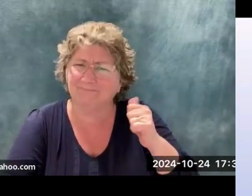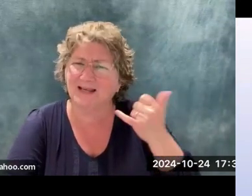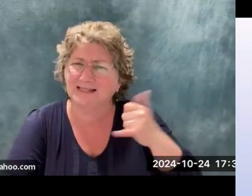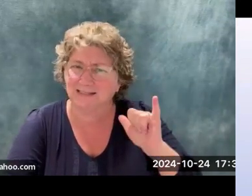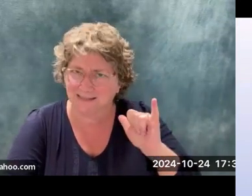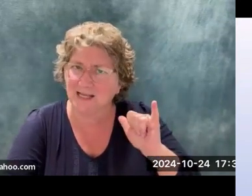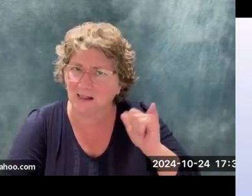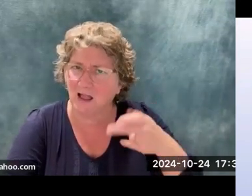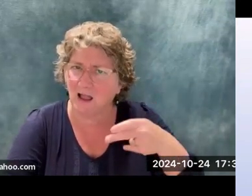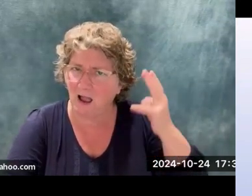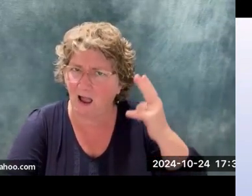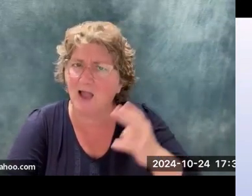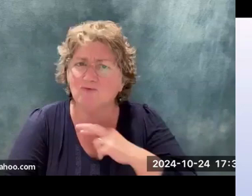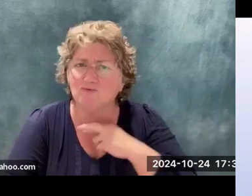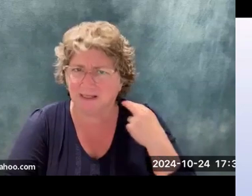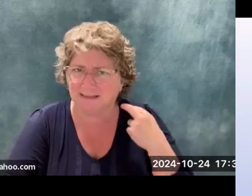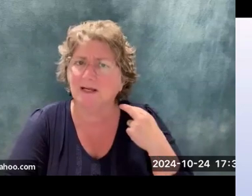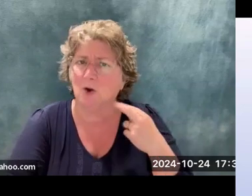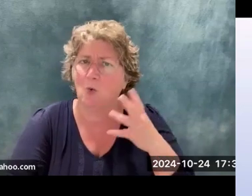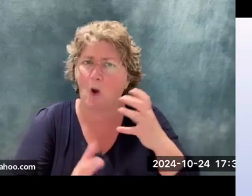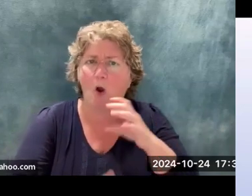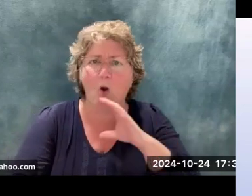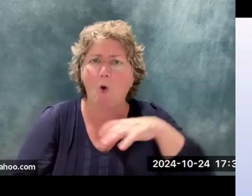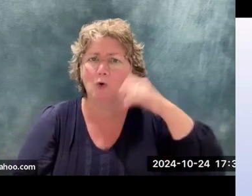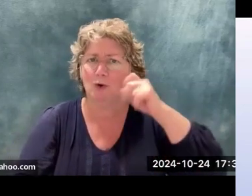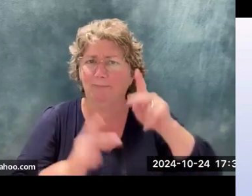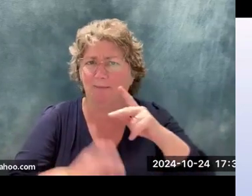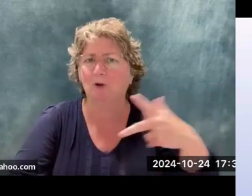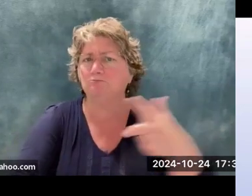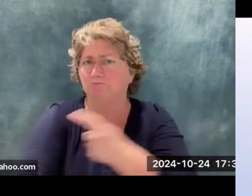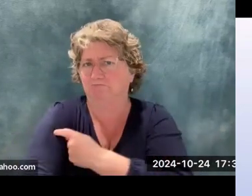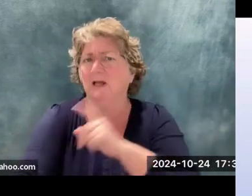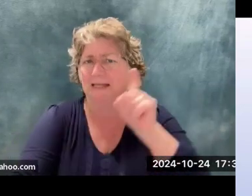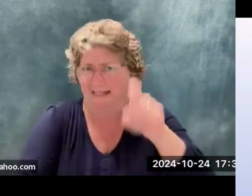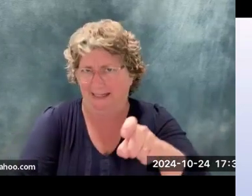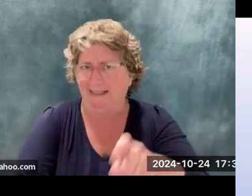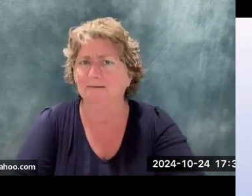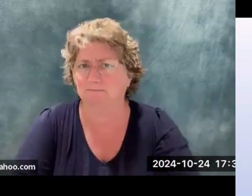boosted with the vaccine. Risk for the unvaccinated, it remains high.